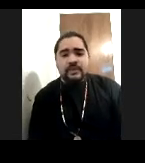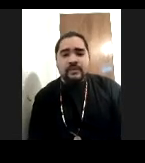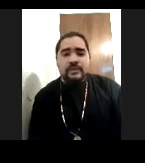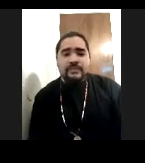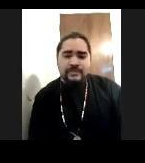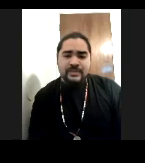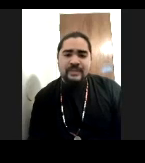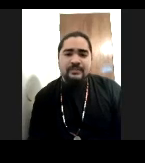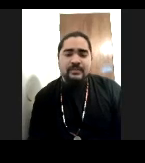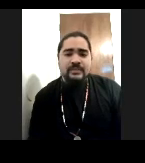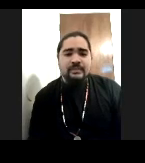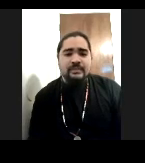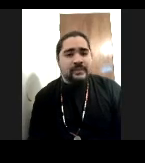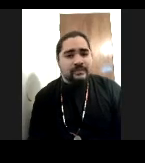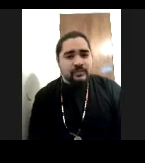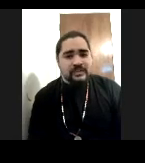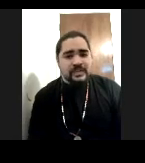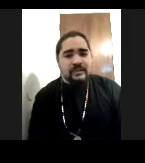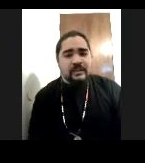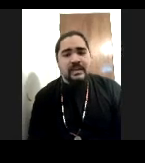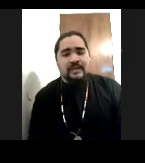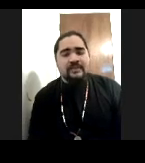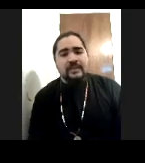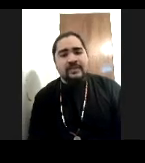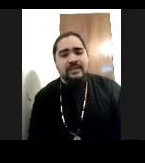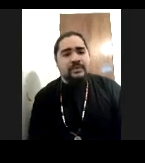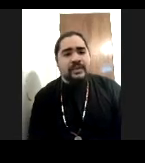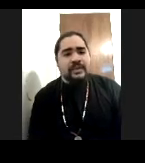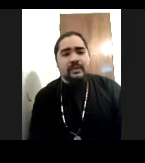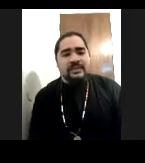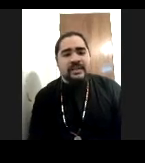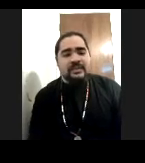if there was communication between them and for them to work together. I feel like when the youth like together,